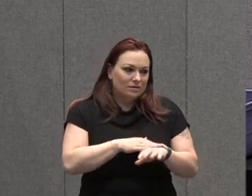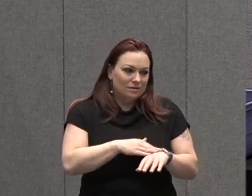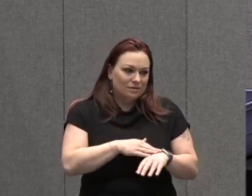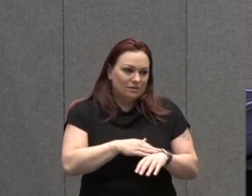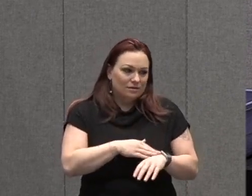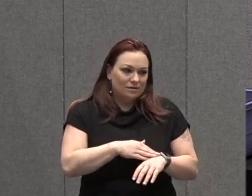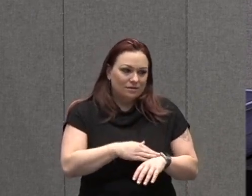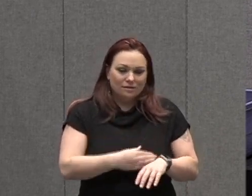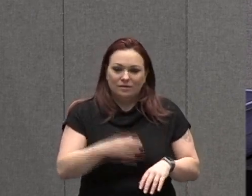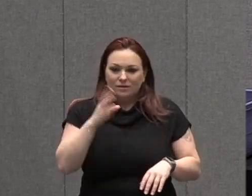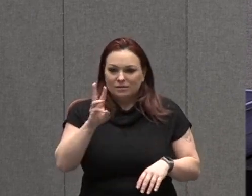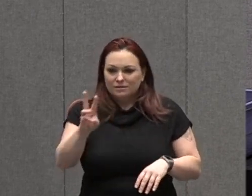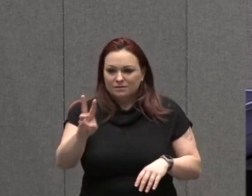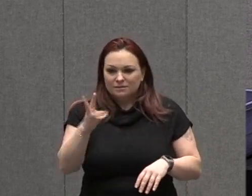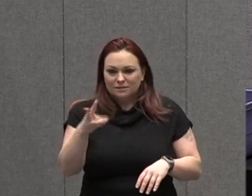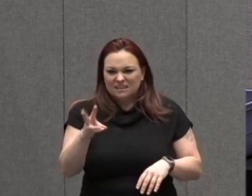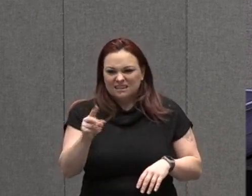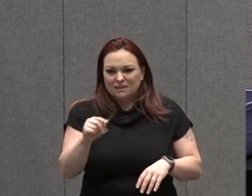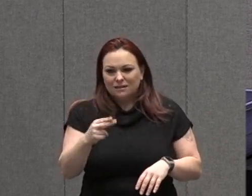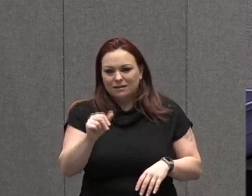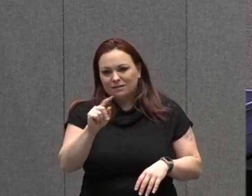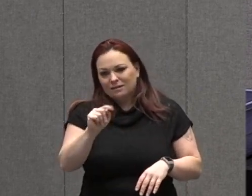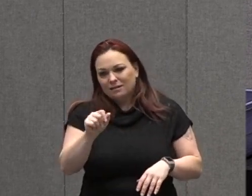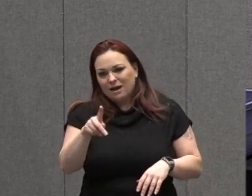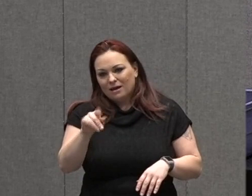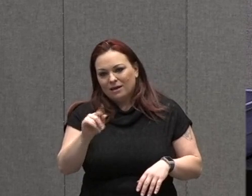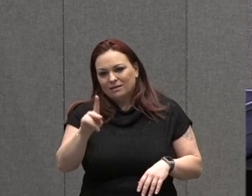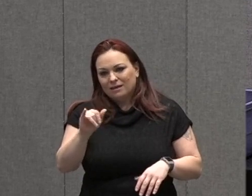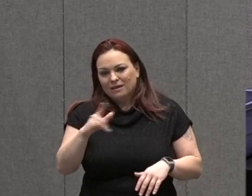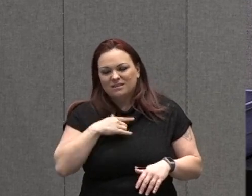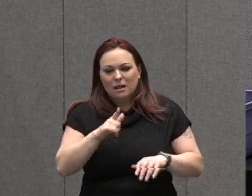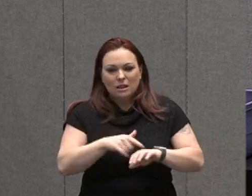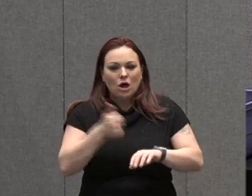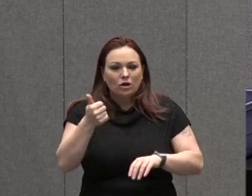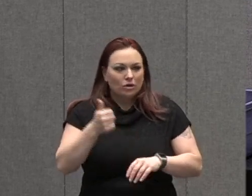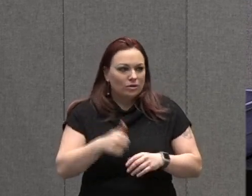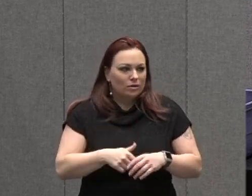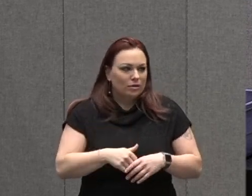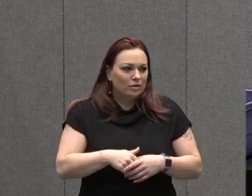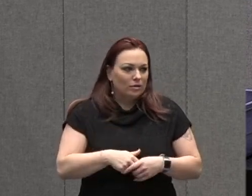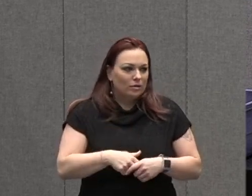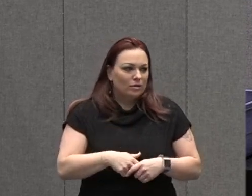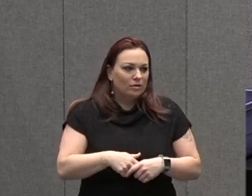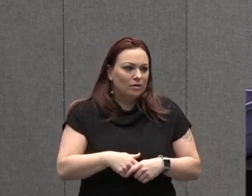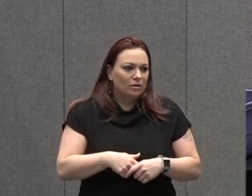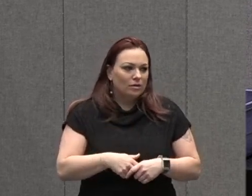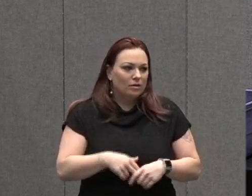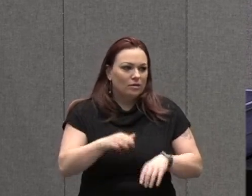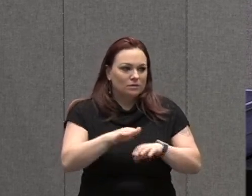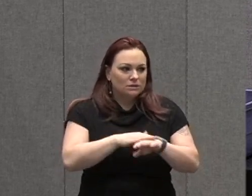Cause we got those sixteenth notes in there the taka-tika's make us take a little bit more time. What is that when we slow it down? What is it called?